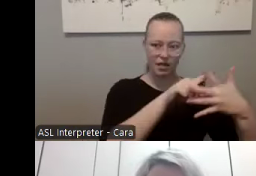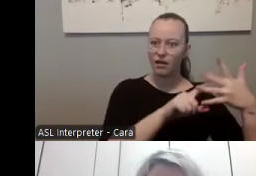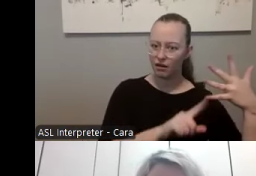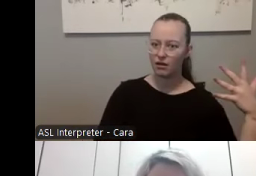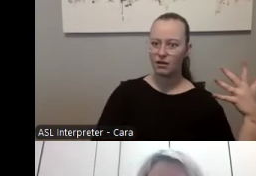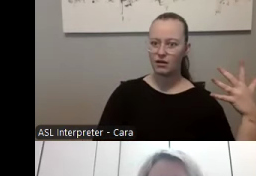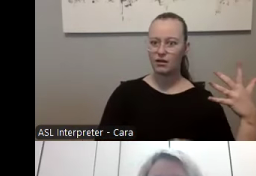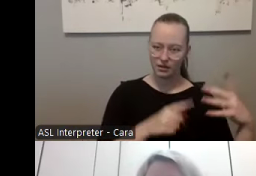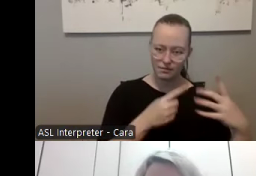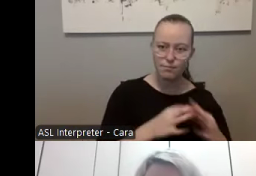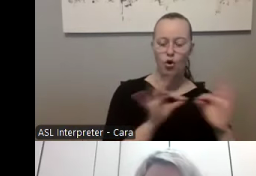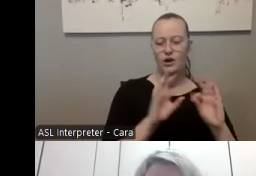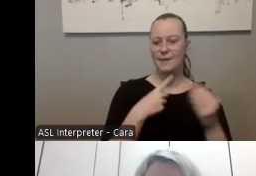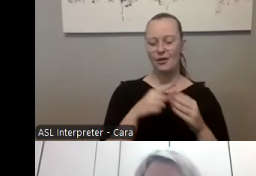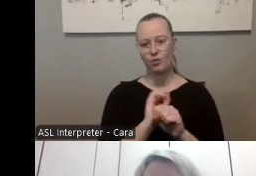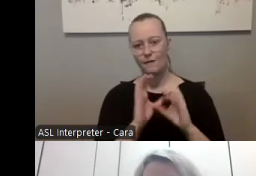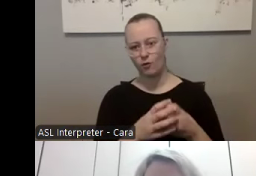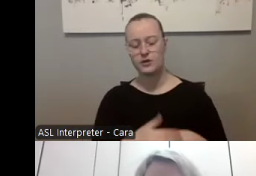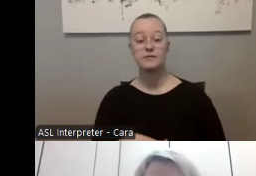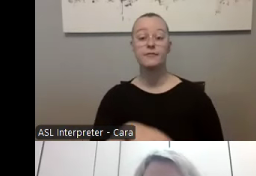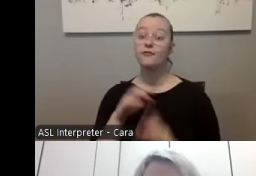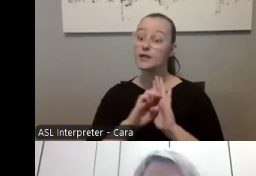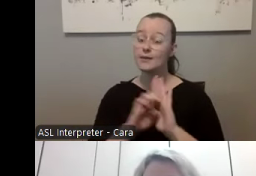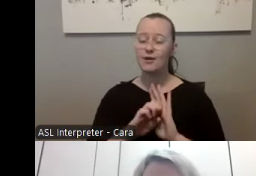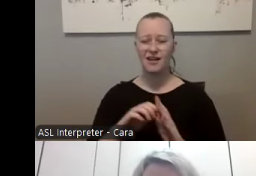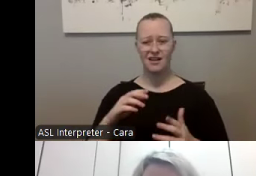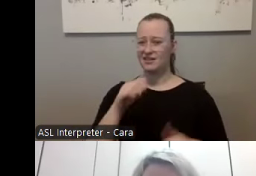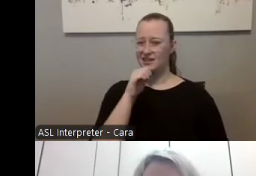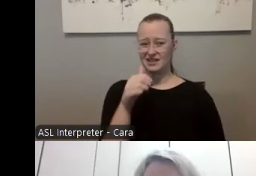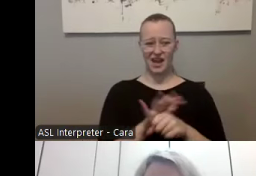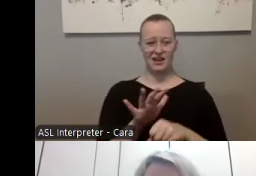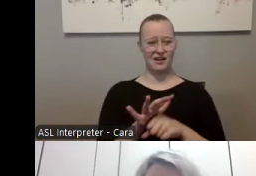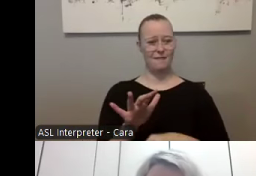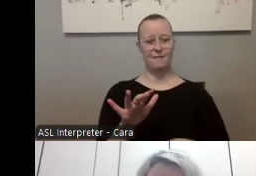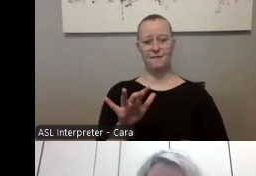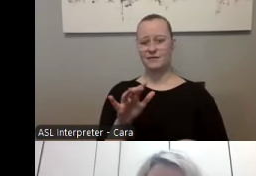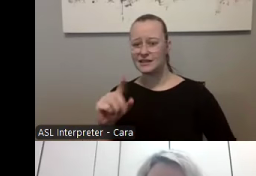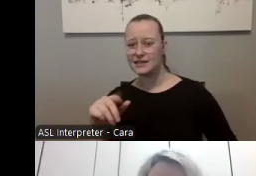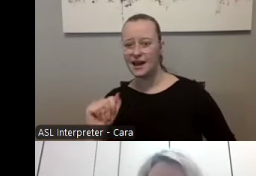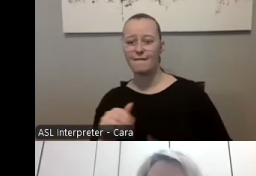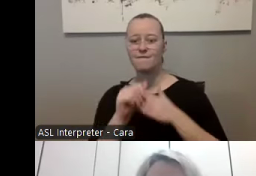this workforce. For example, a lack of detailed longitudinal data that follows the same individuals over